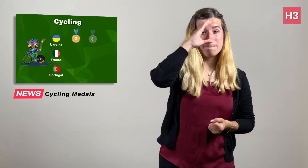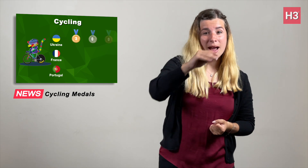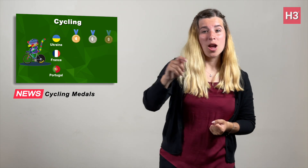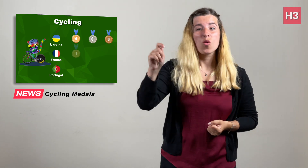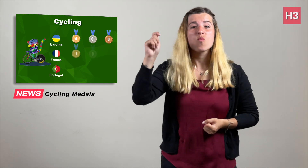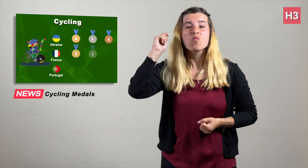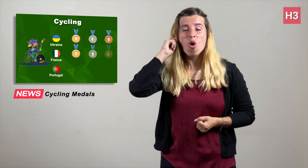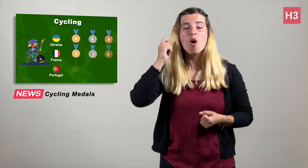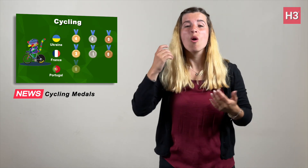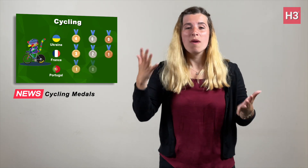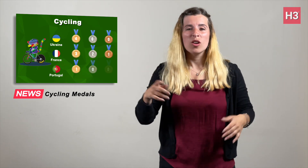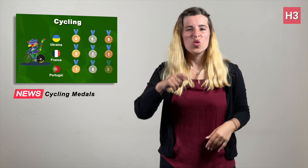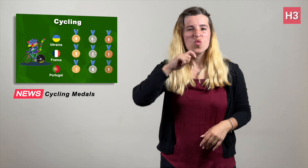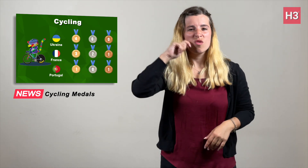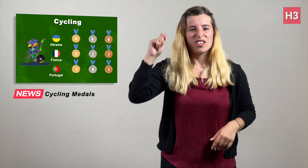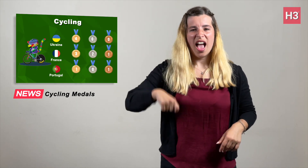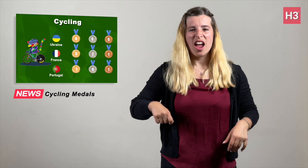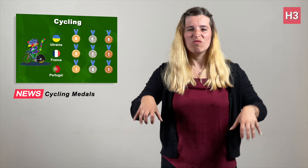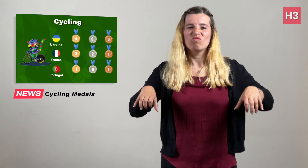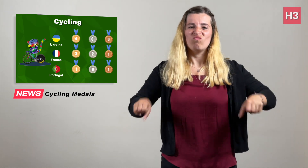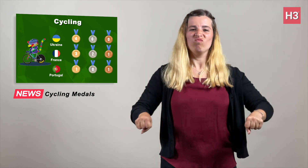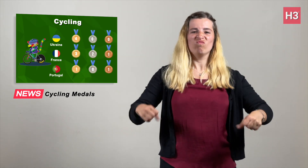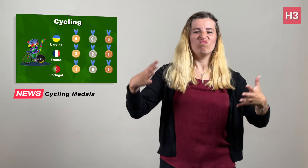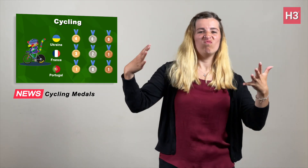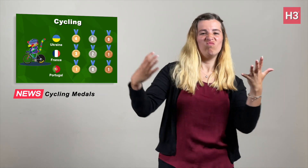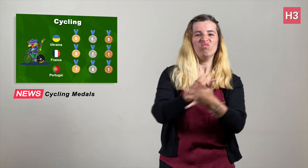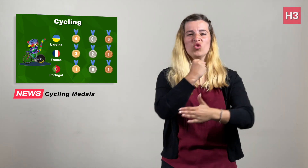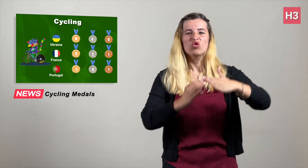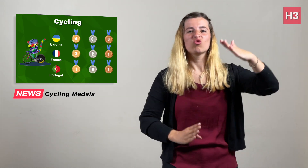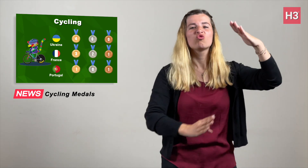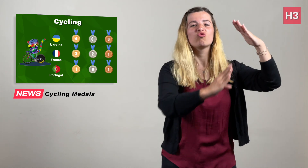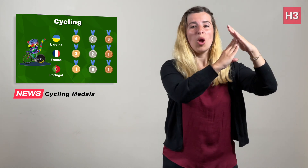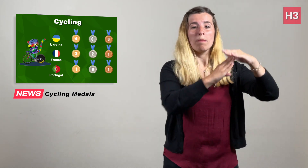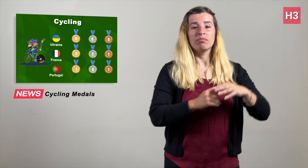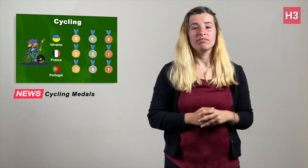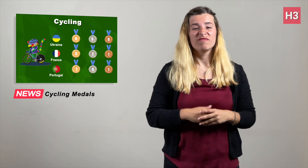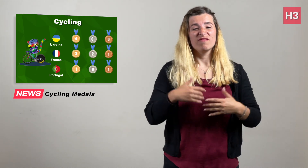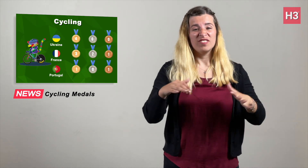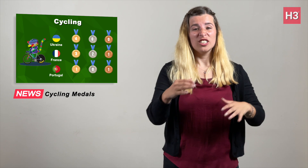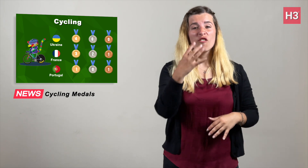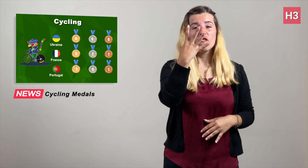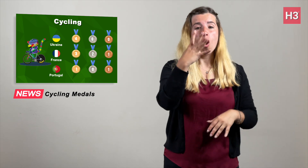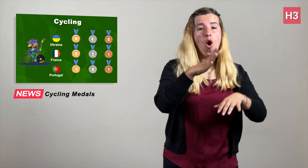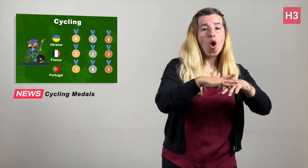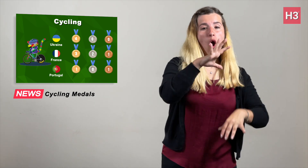Ukraine solidified their position at the top of the medal table,